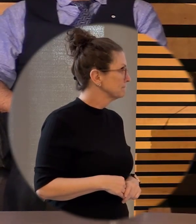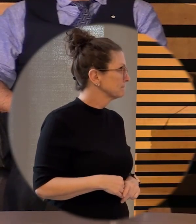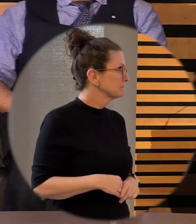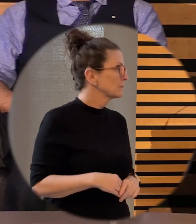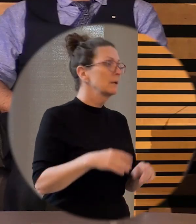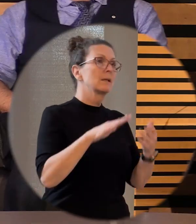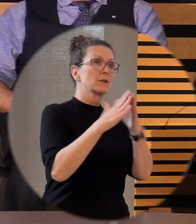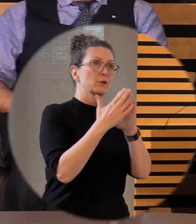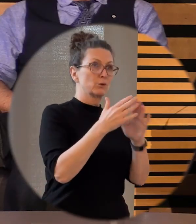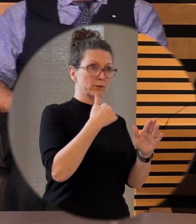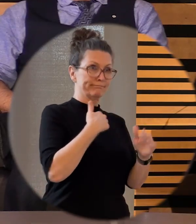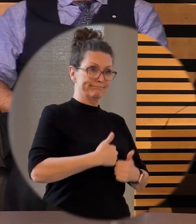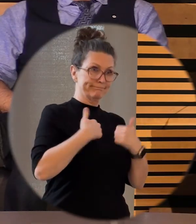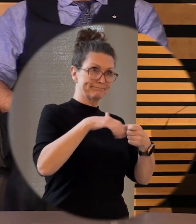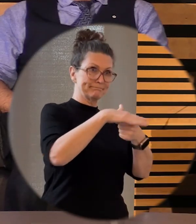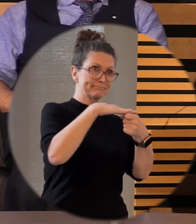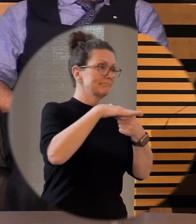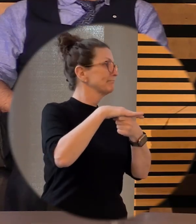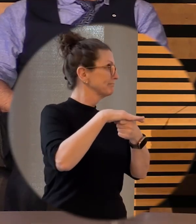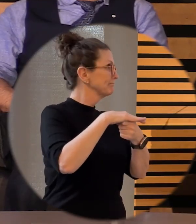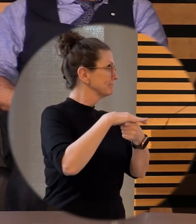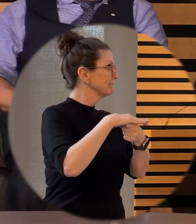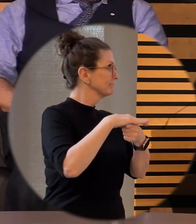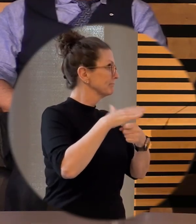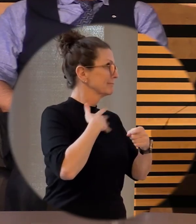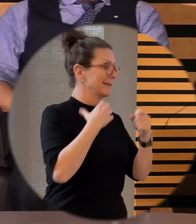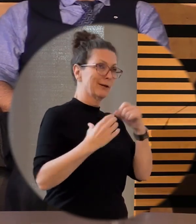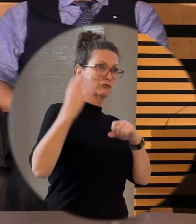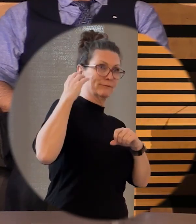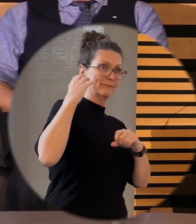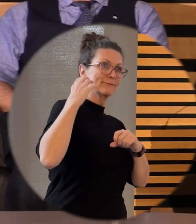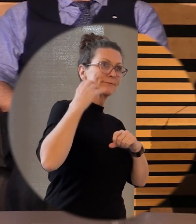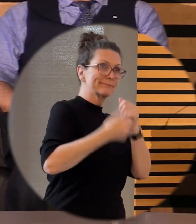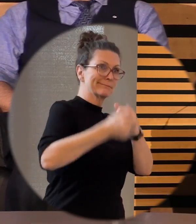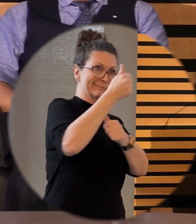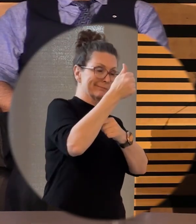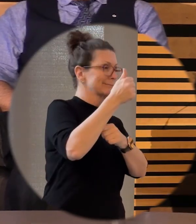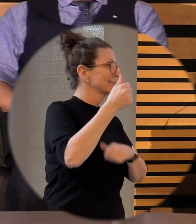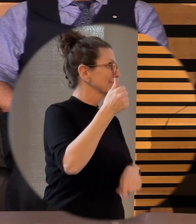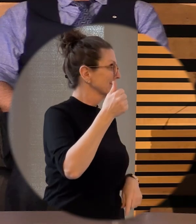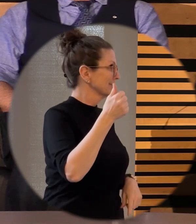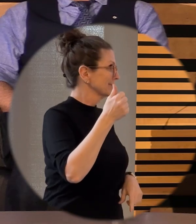sick, no paved roads. They may have corrected now, but the bad office had no ramps to go in there.